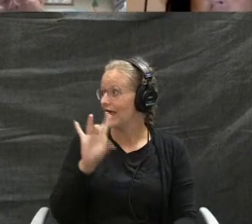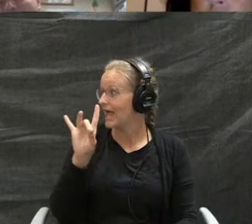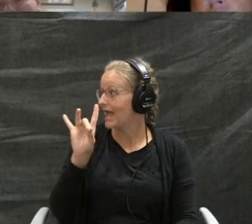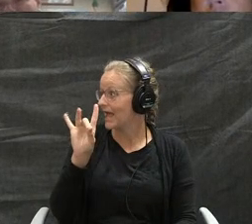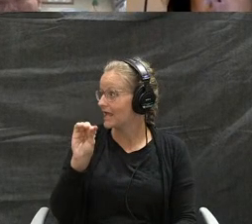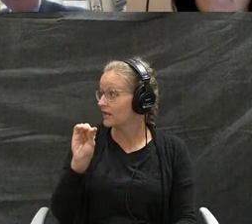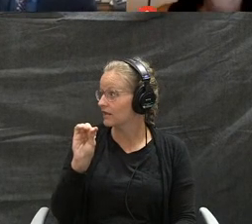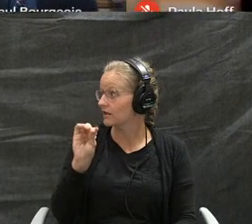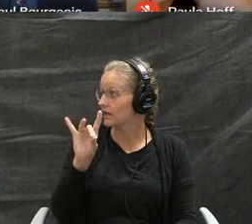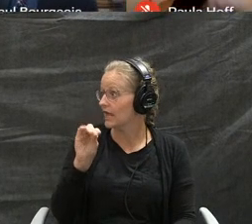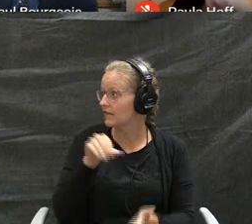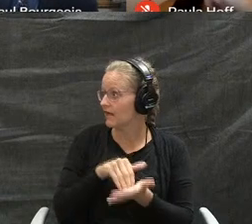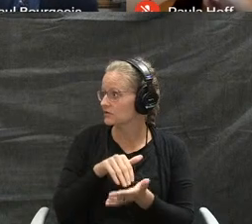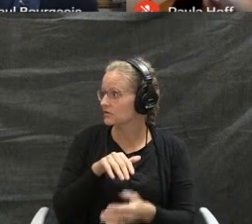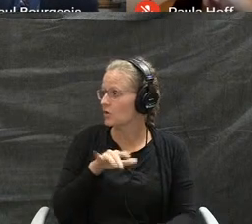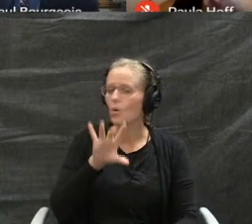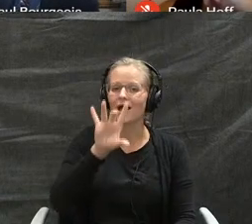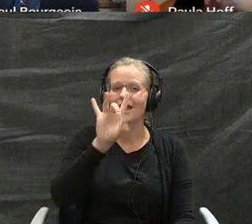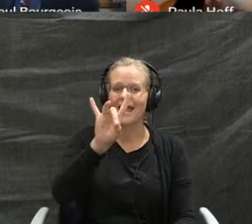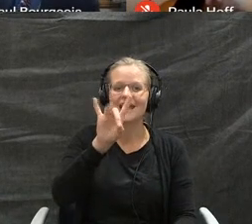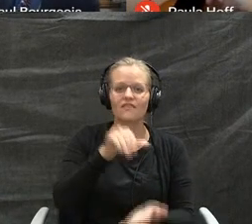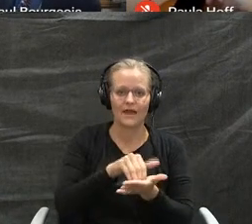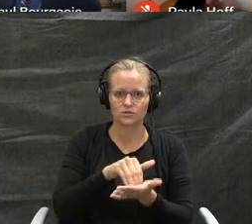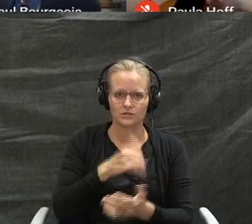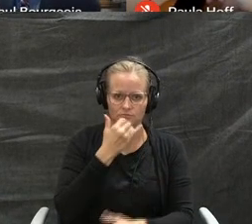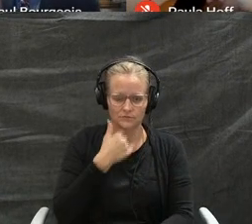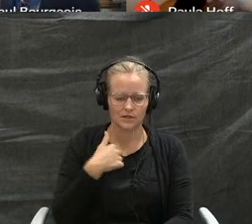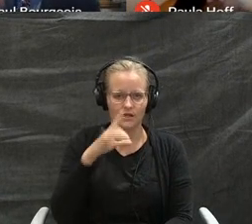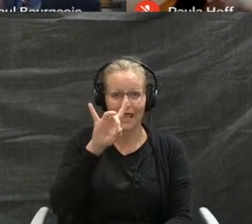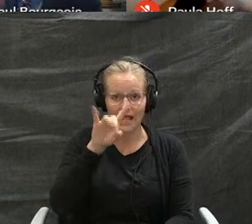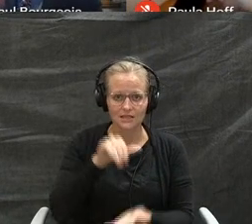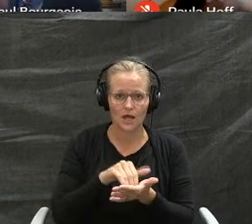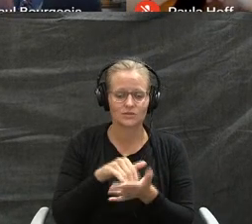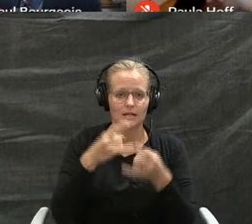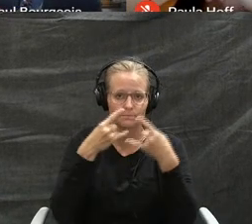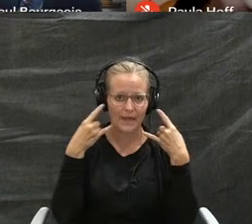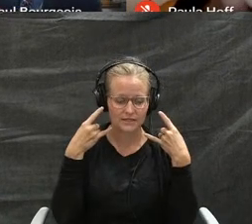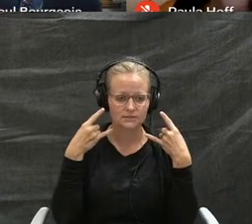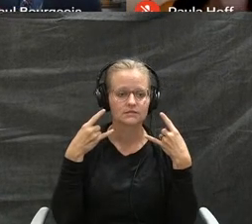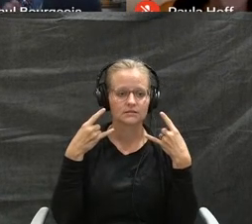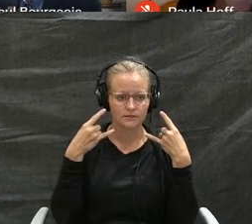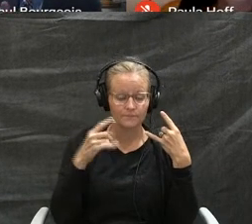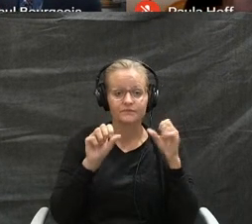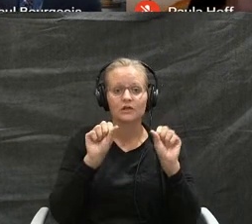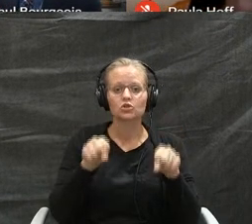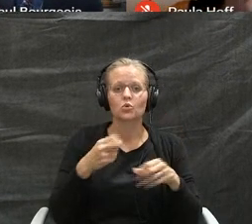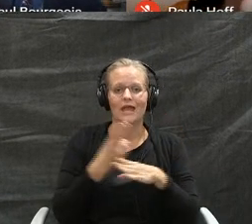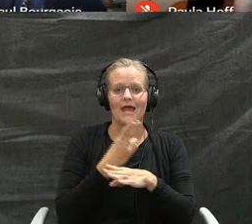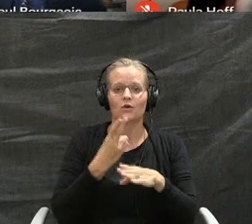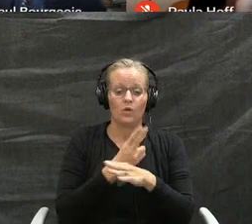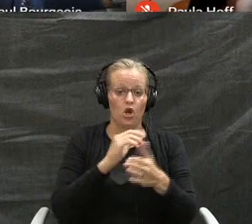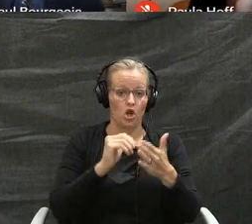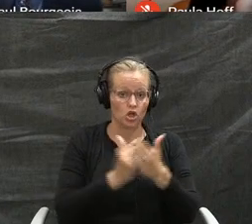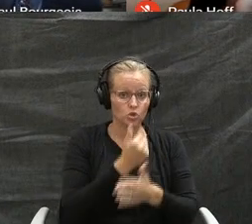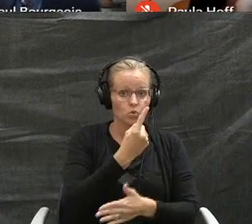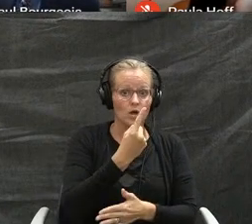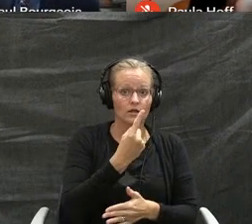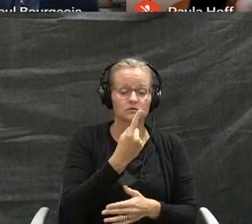is that you can wear them where a new one, a freshman, every Monday, Tuesday, Wednesday, Thursday, Friday, wash it on the